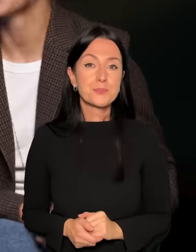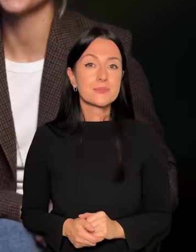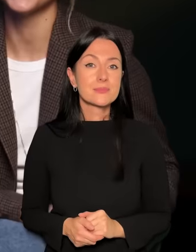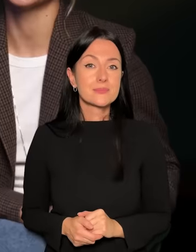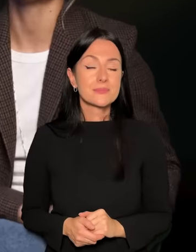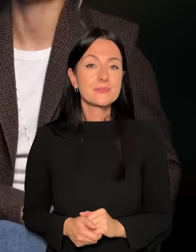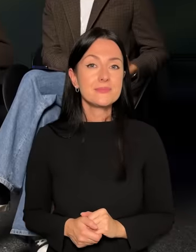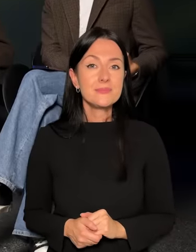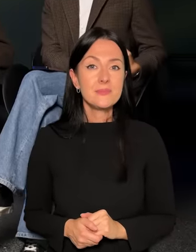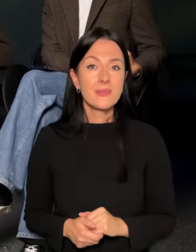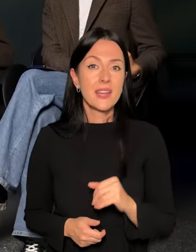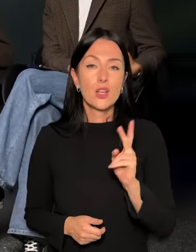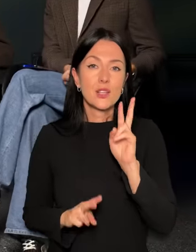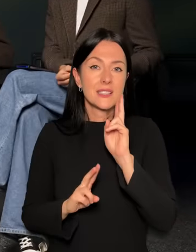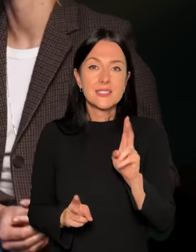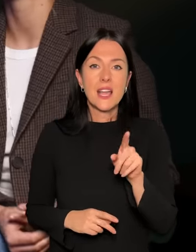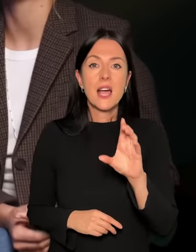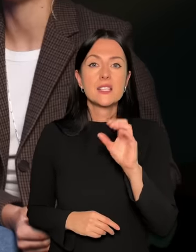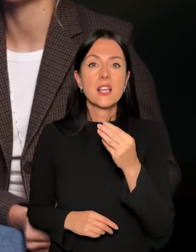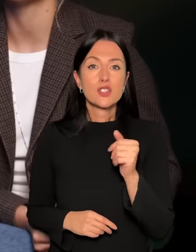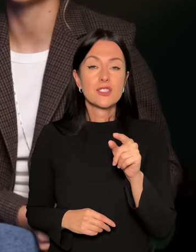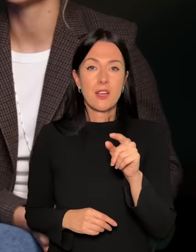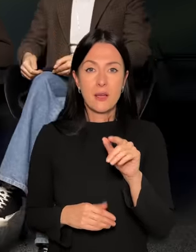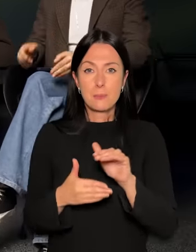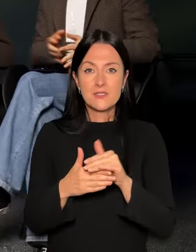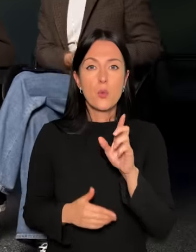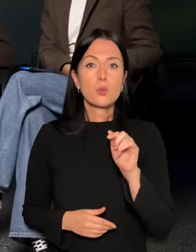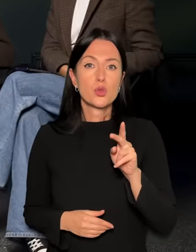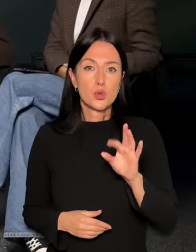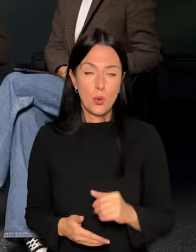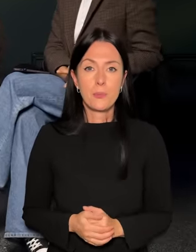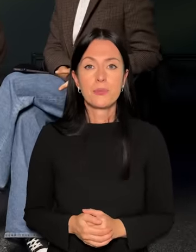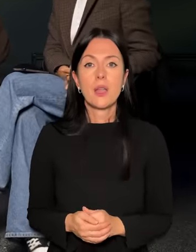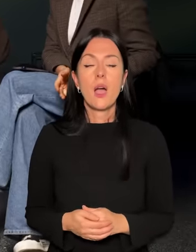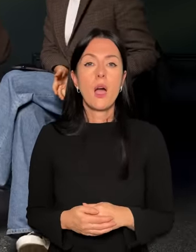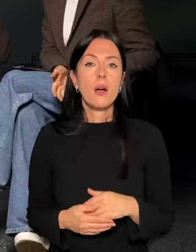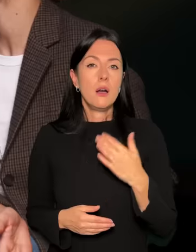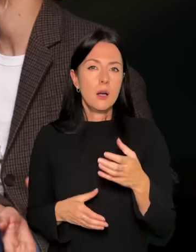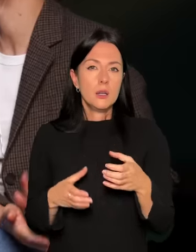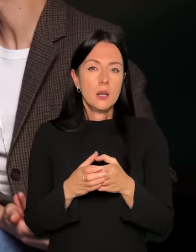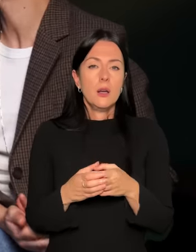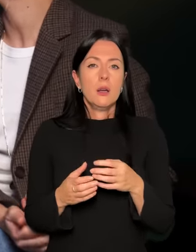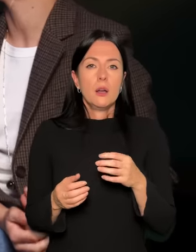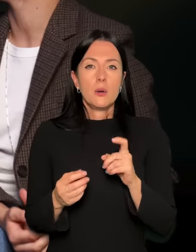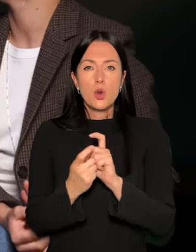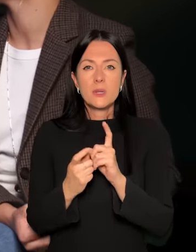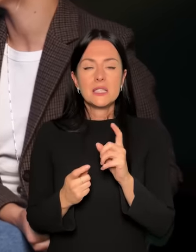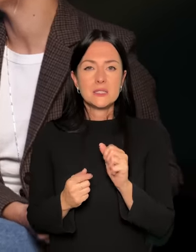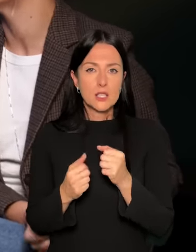Suddenly, for those who don't know, that's Sasha's surname. Sasha's surname is Budko. You've gone from fighting for freedom to fighting for inclusivity.